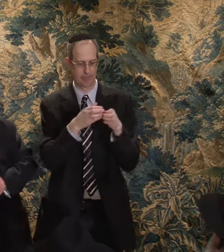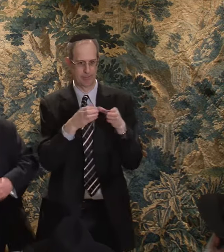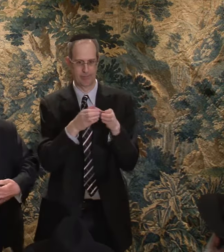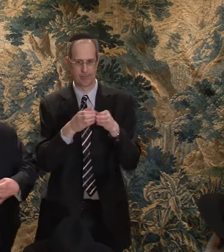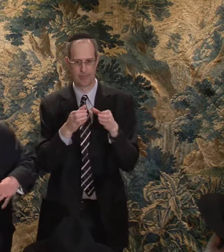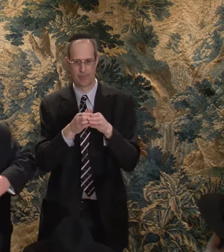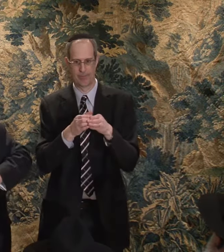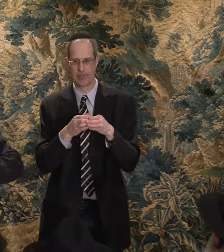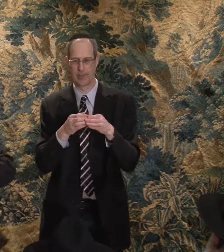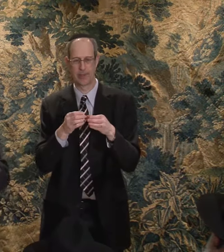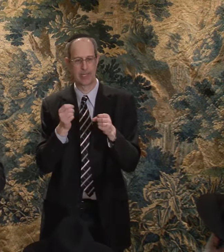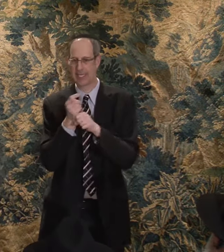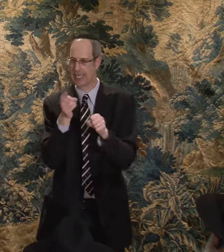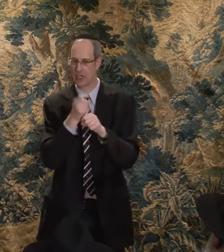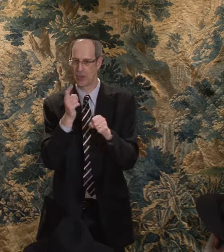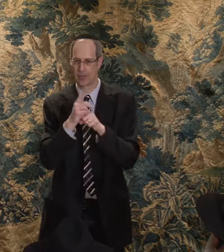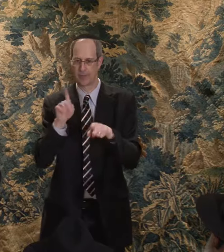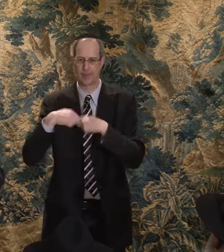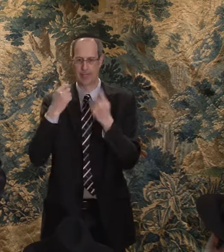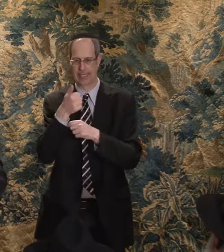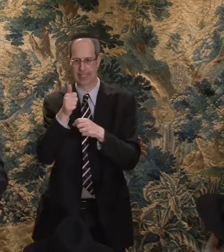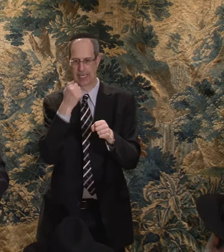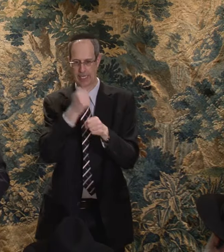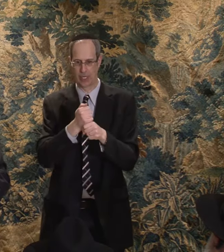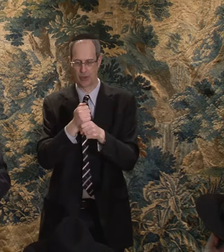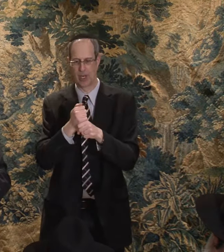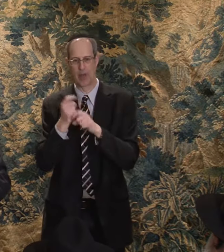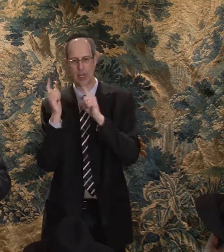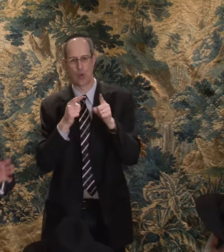they've been doing it for the last ten years they all go to Orlando together